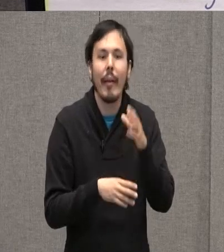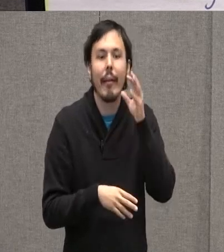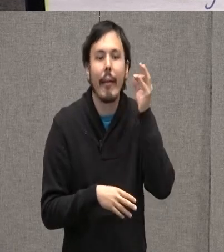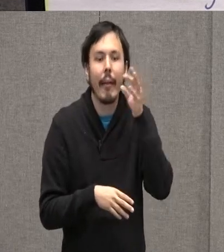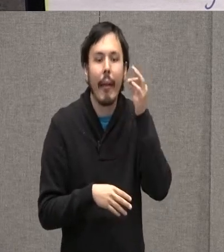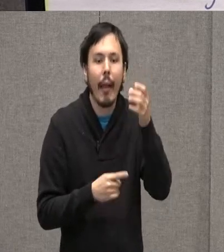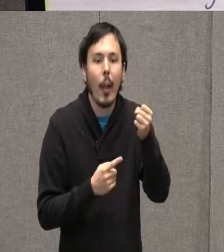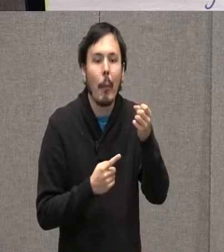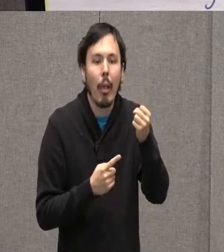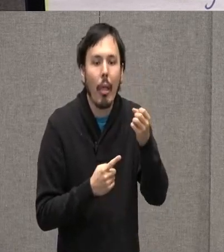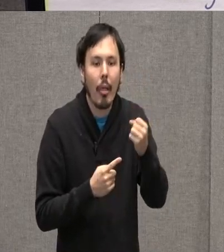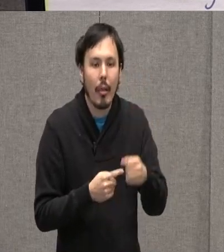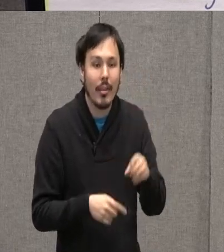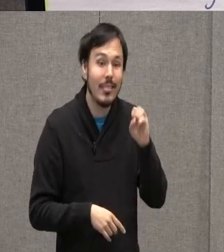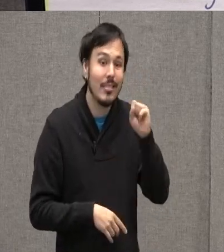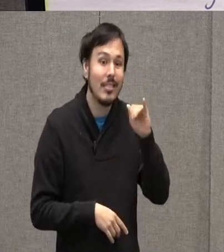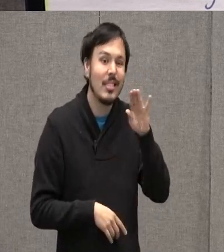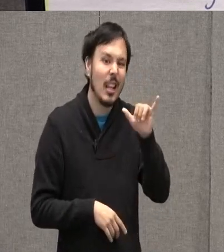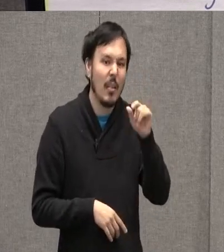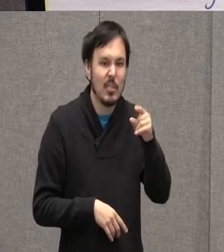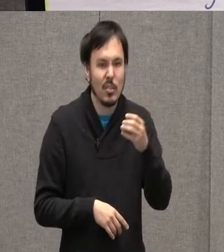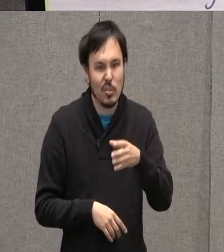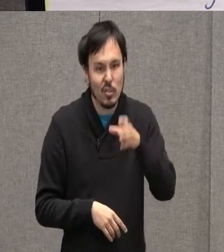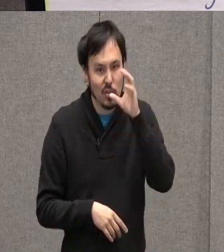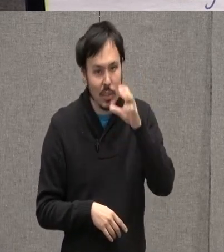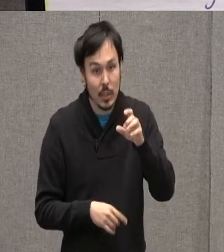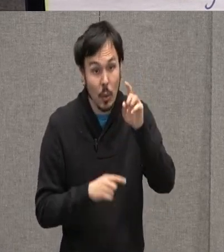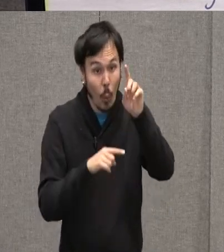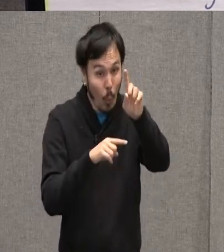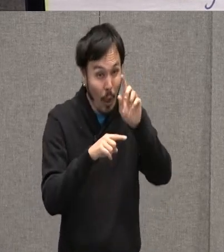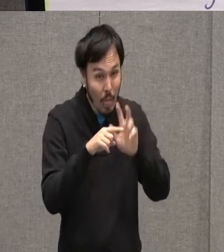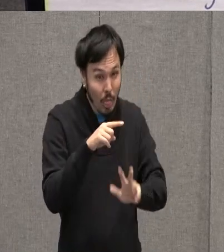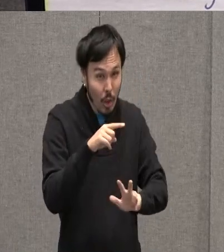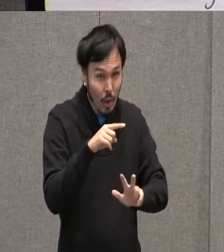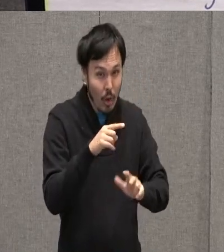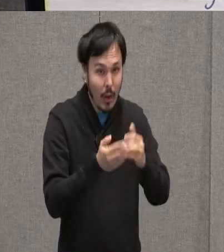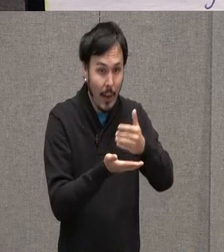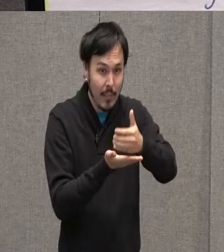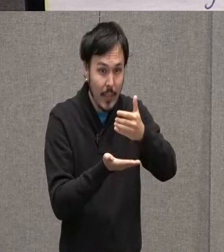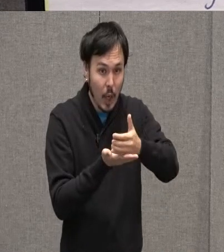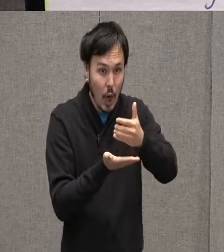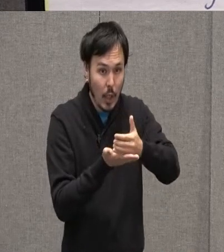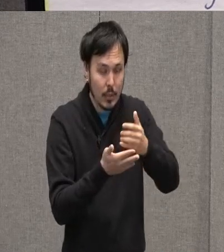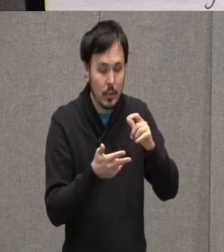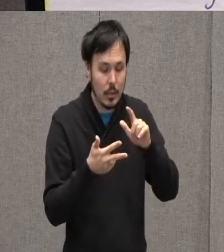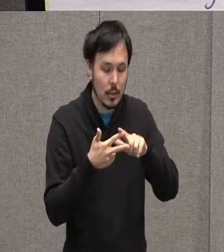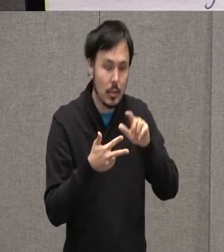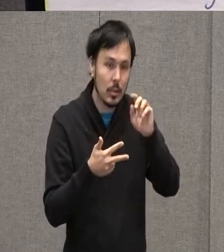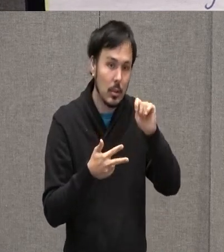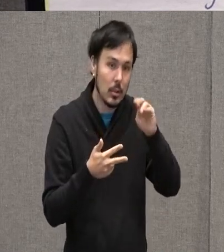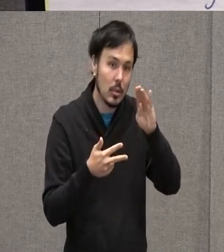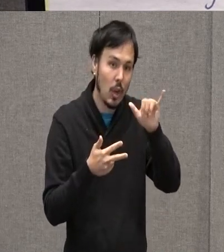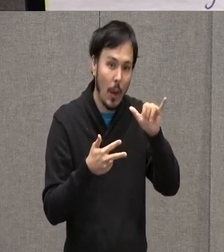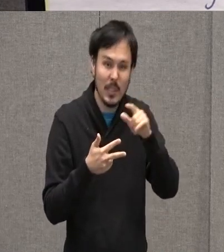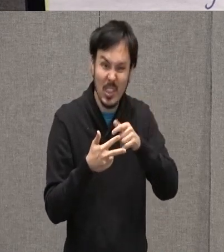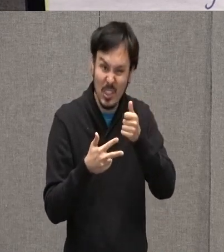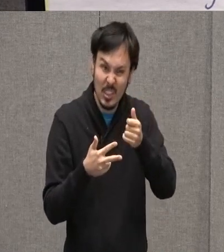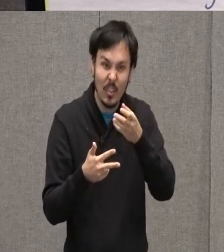Sammy always drinks 1/3 of a carton, Tommy drinks 5/12 of a carton